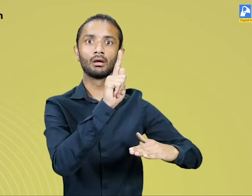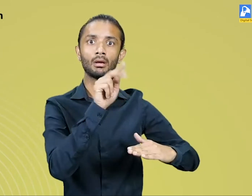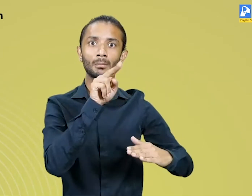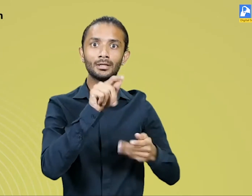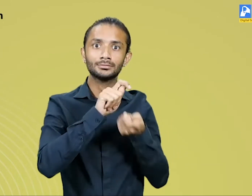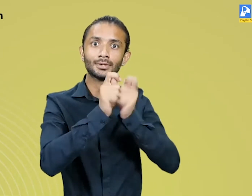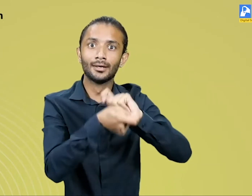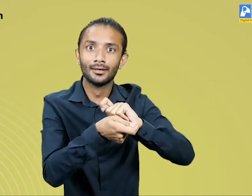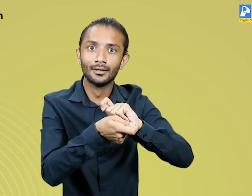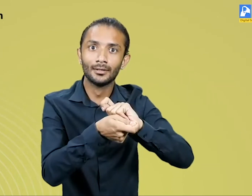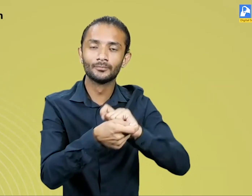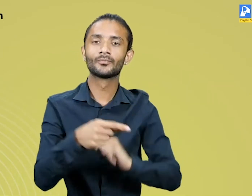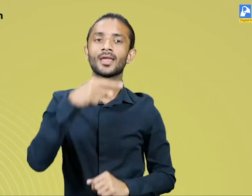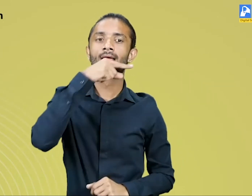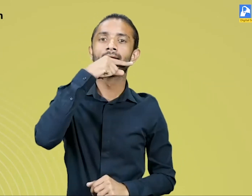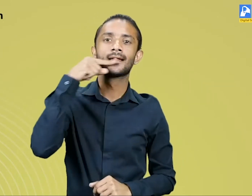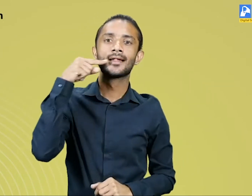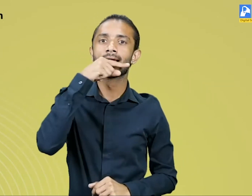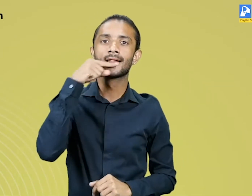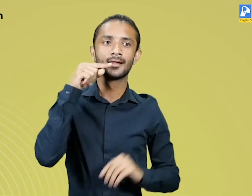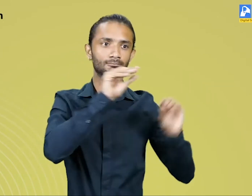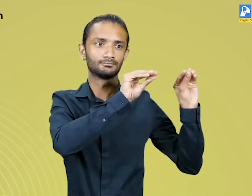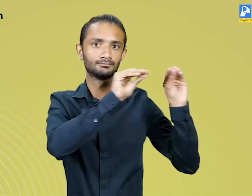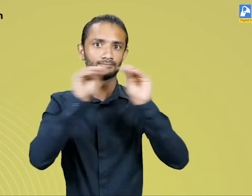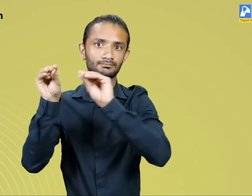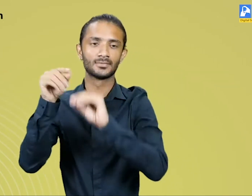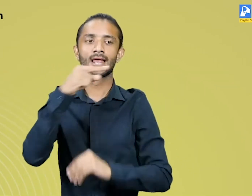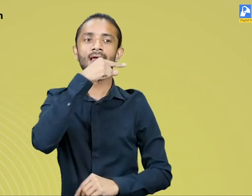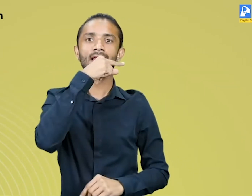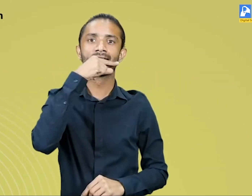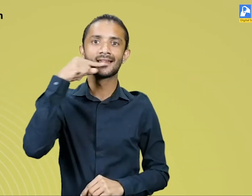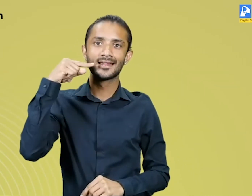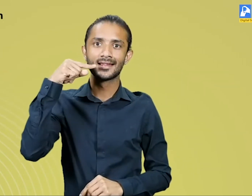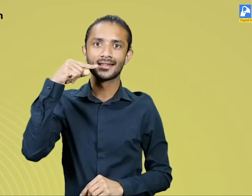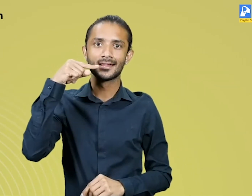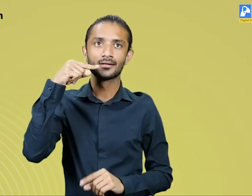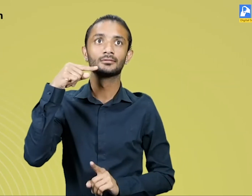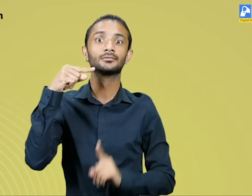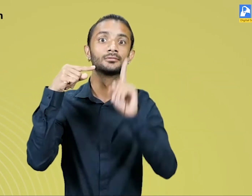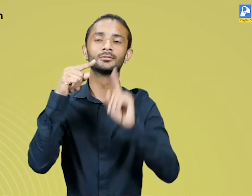As you can see the meaning has changed. In 'Red', the movement of the finger in the 'right' direction.